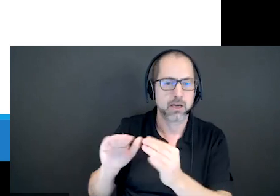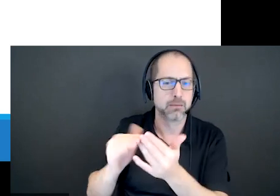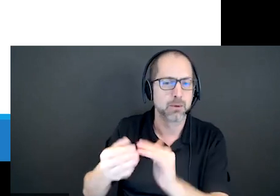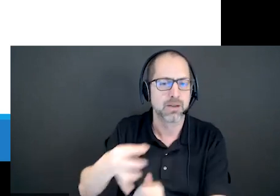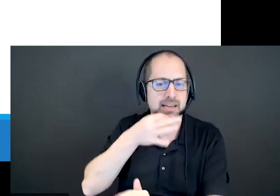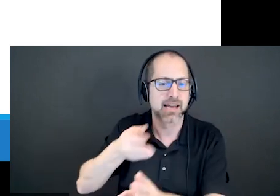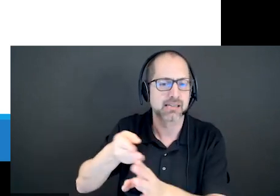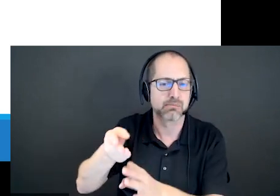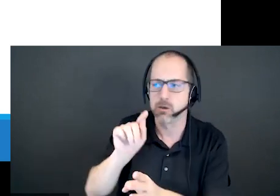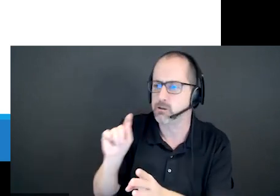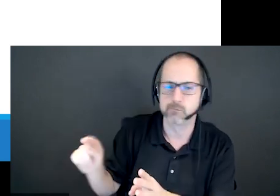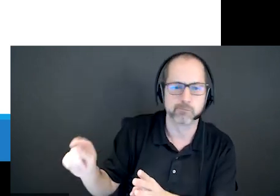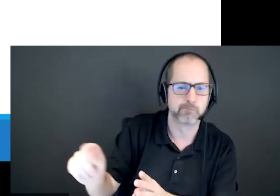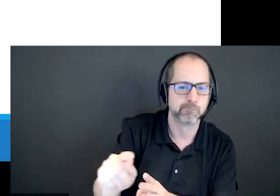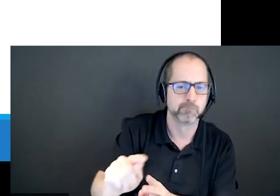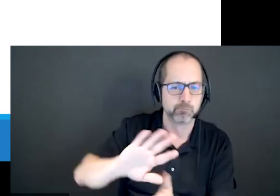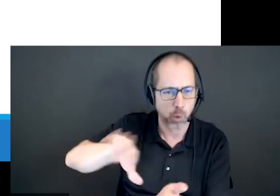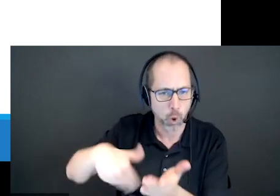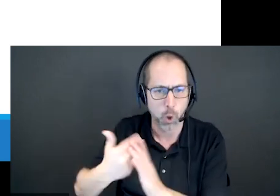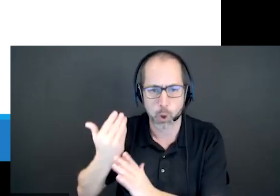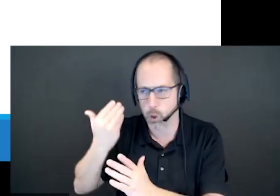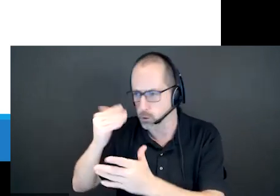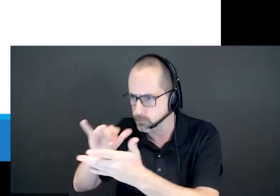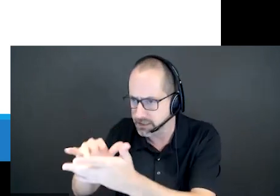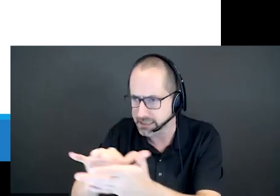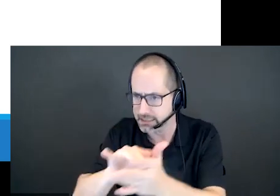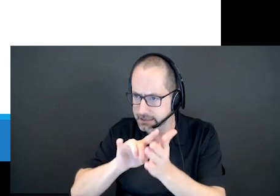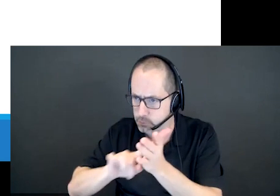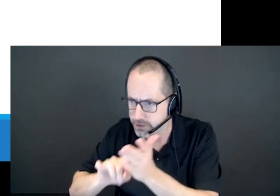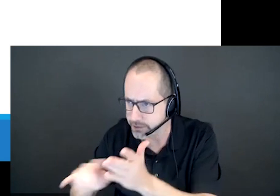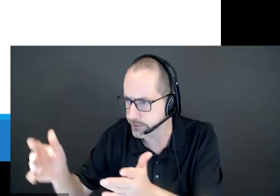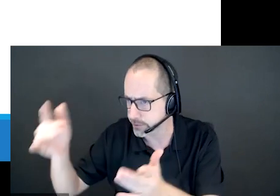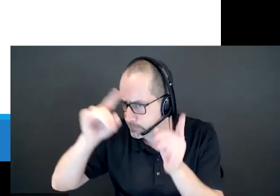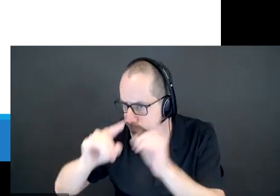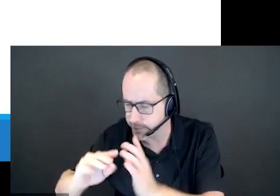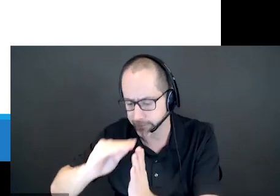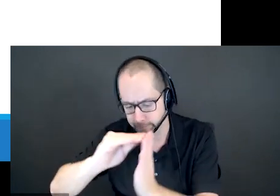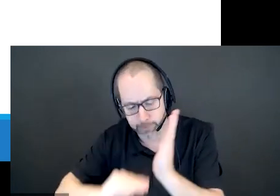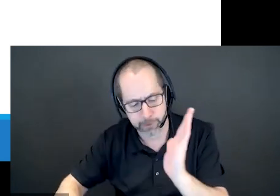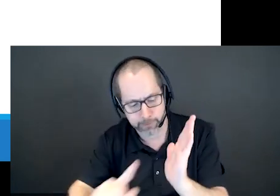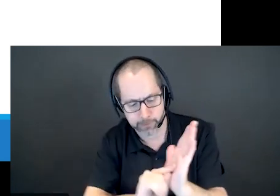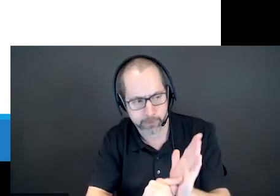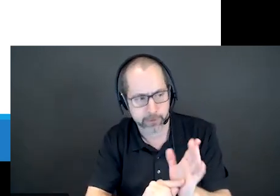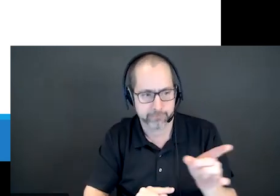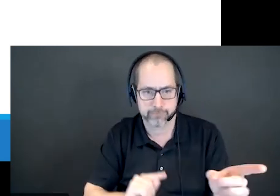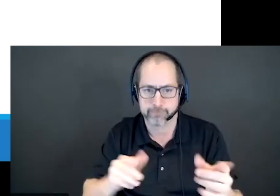produced on recommendations on return to work for people living with long COVID and this